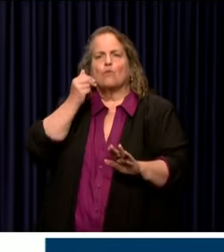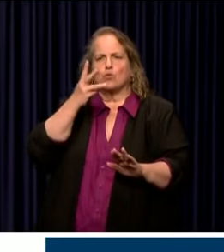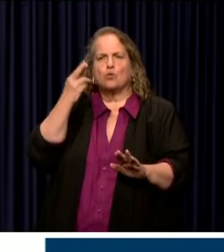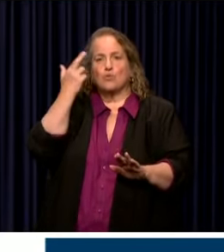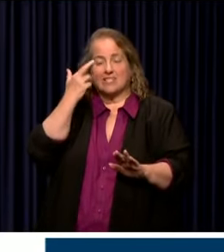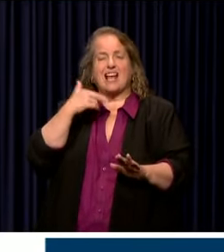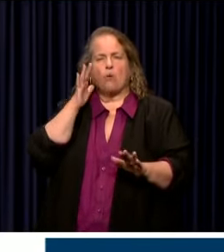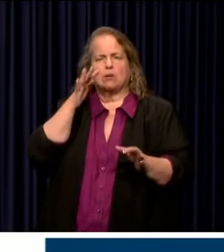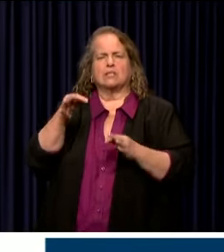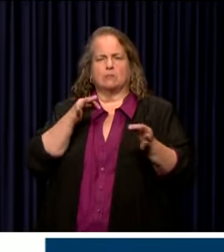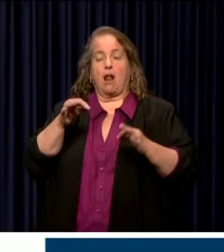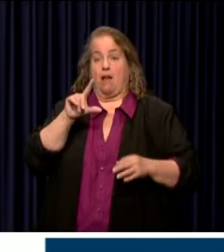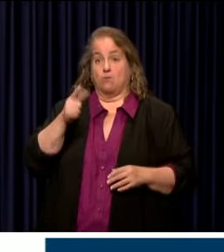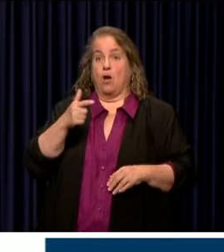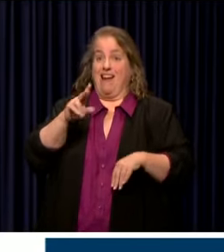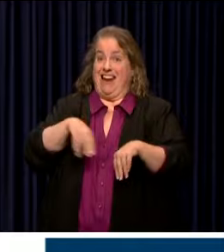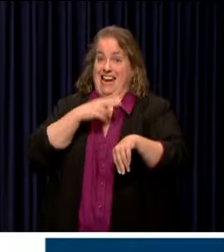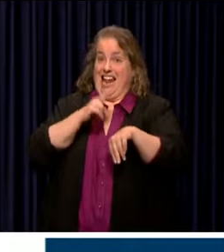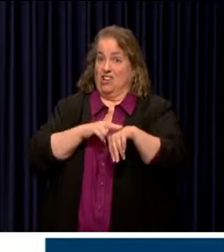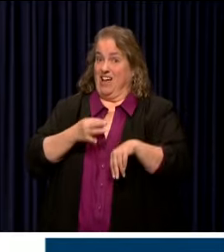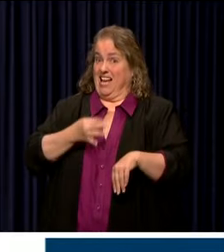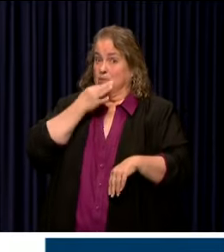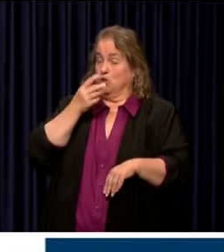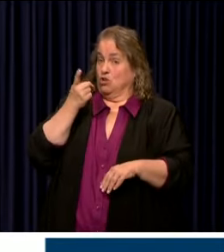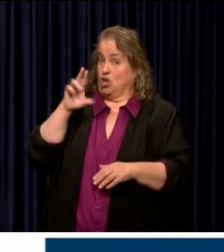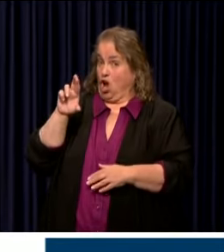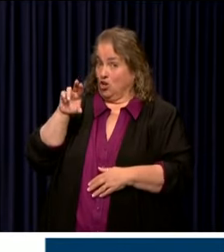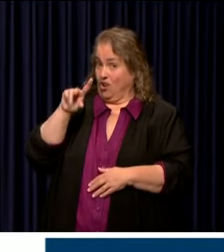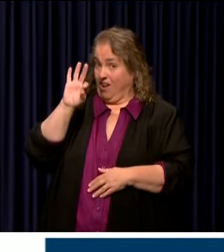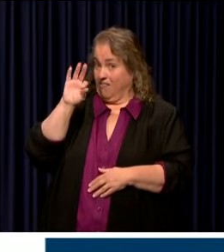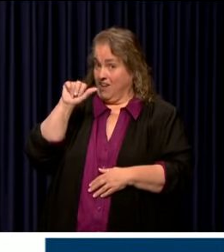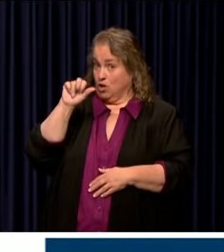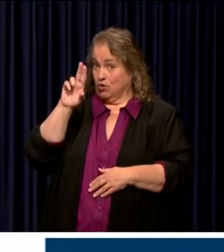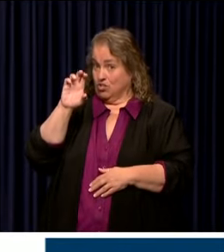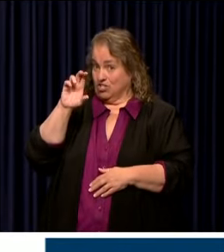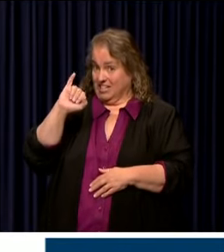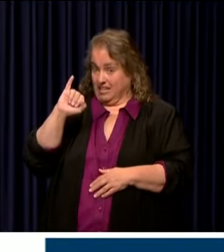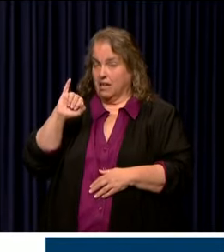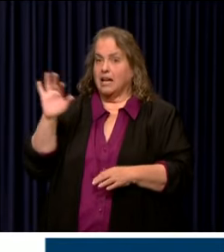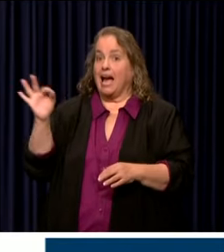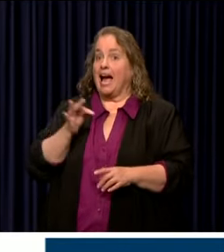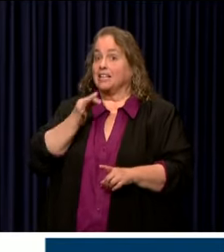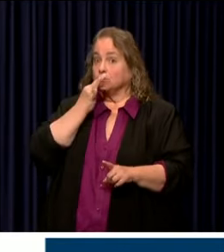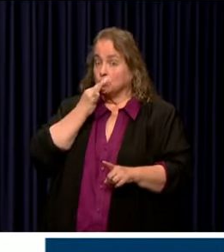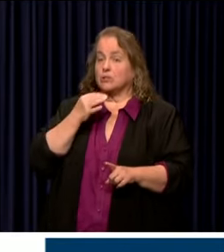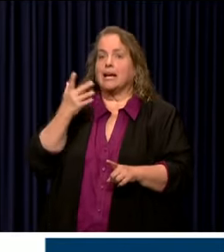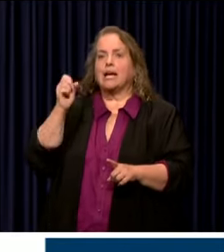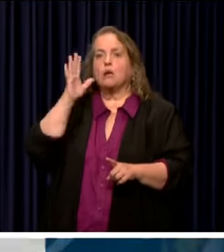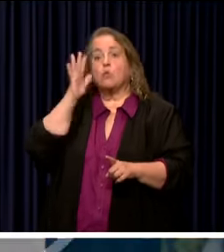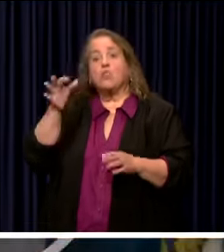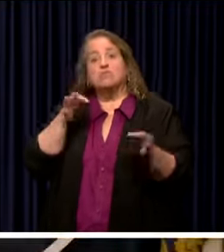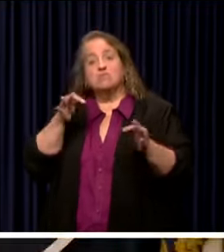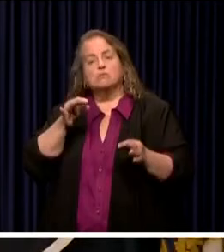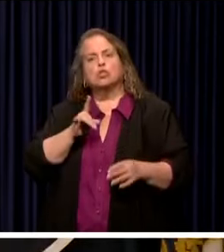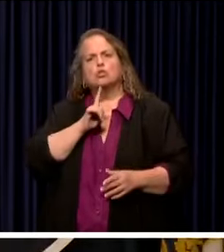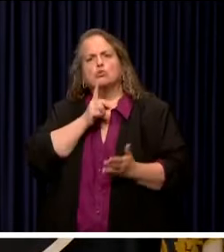TUNNEL IS CLOSER THAN IT'S OTHERWISE GOING TO BE, THAT WE DON'T TAKE TWO STEPS FORWARD AND SLEEPS BACK.